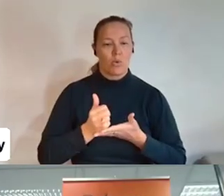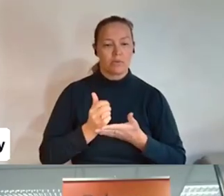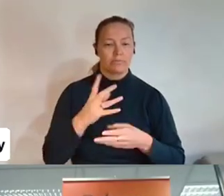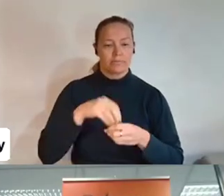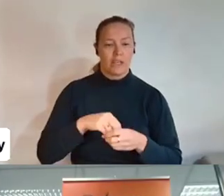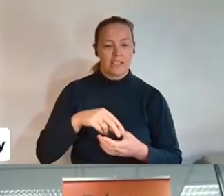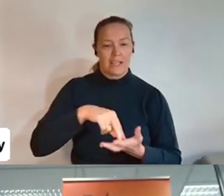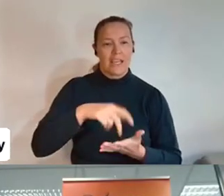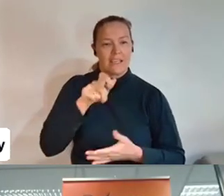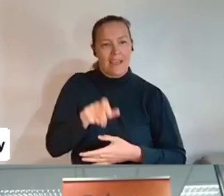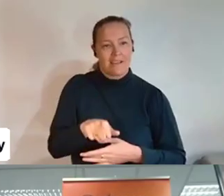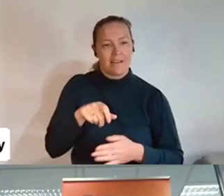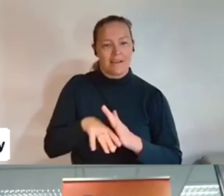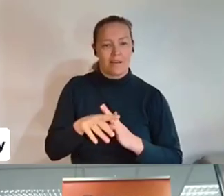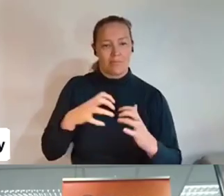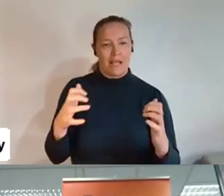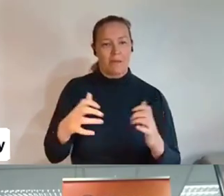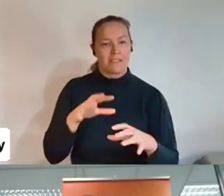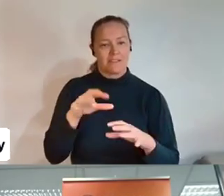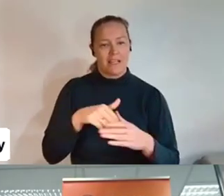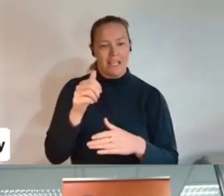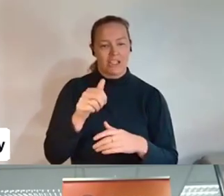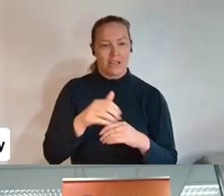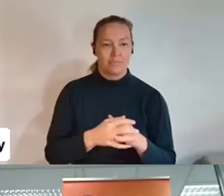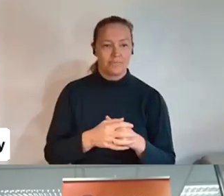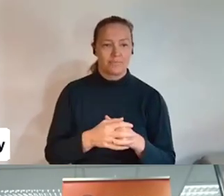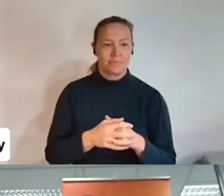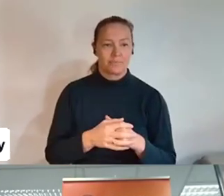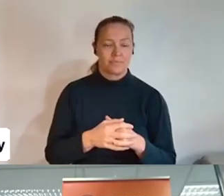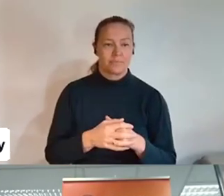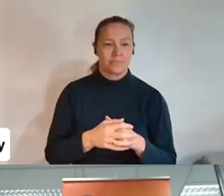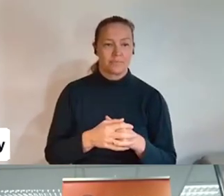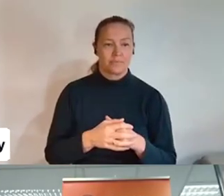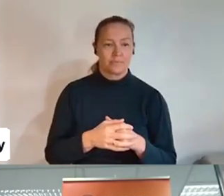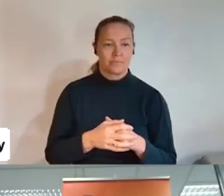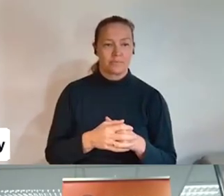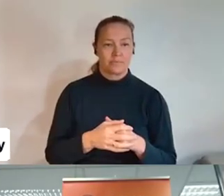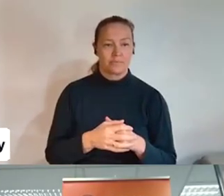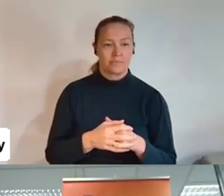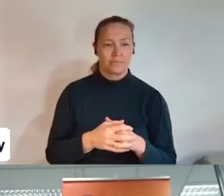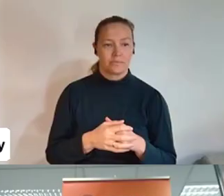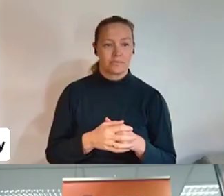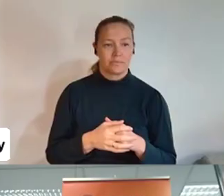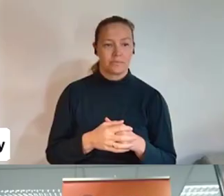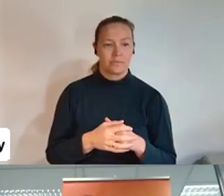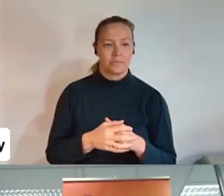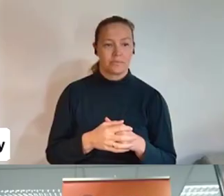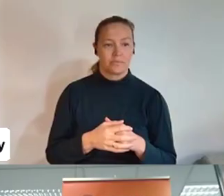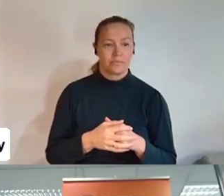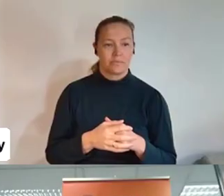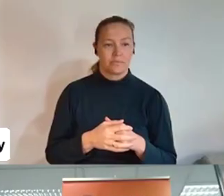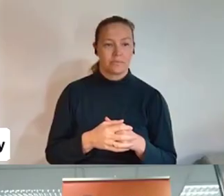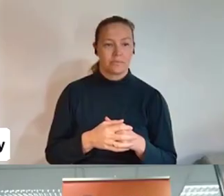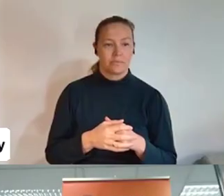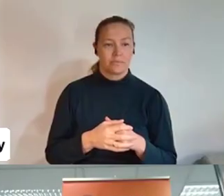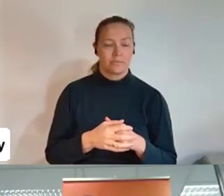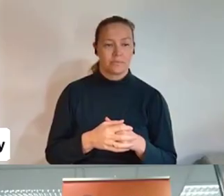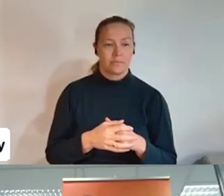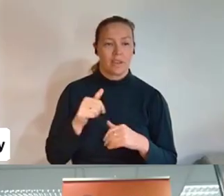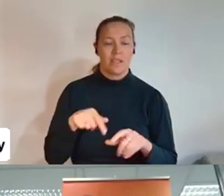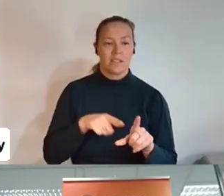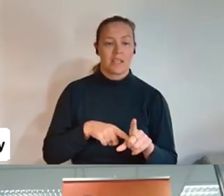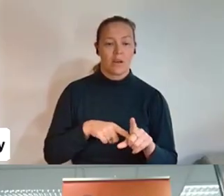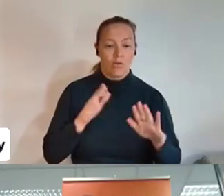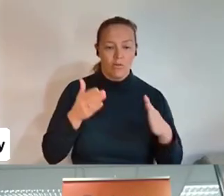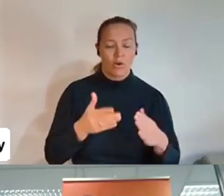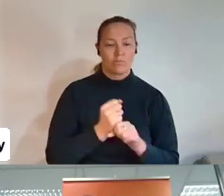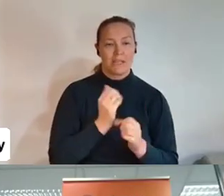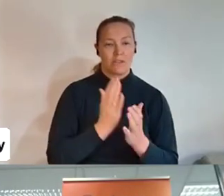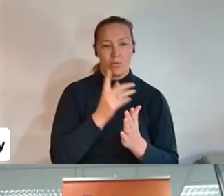elections. This year we have a particular focus on ensuring people are enrolled early.